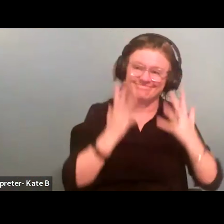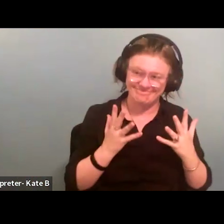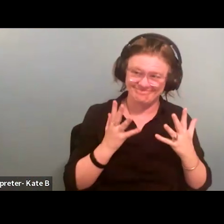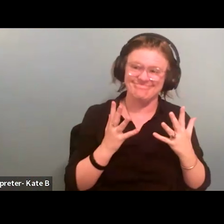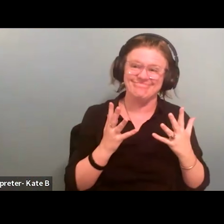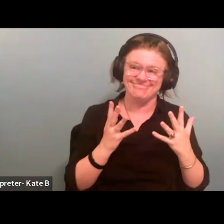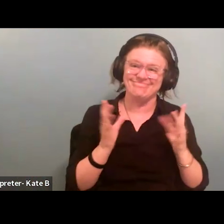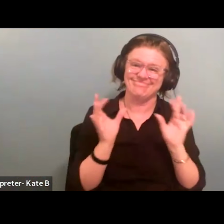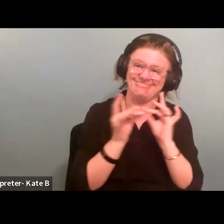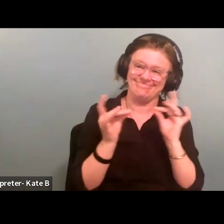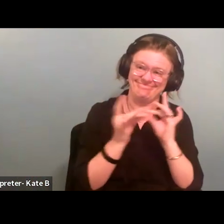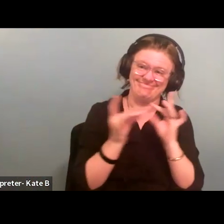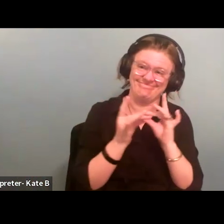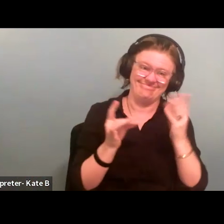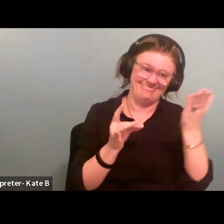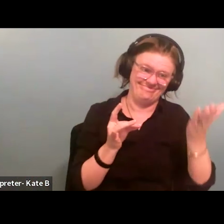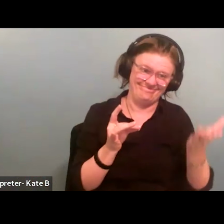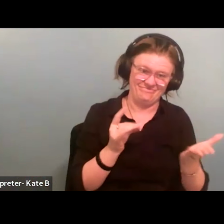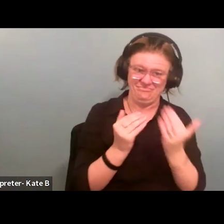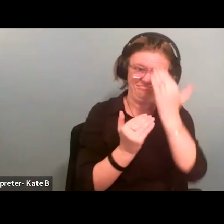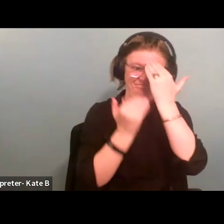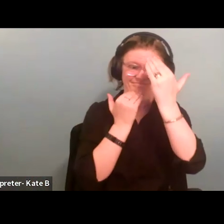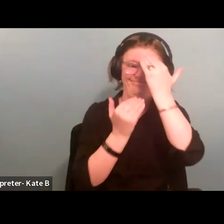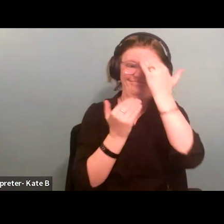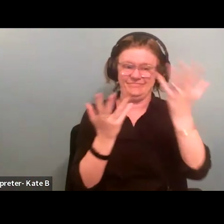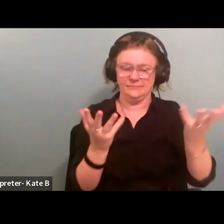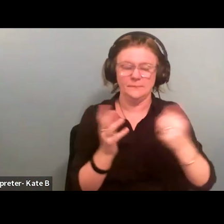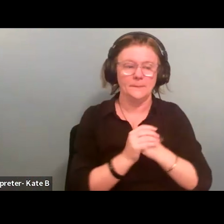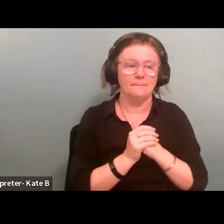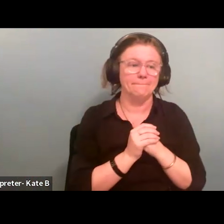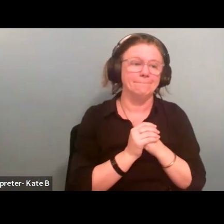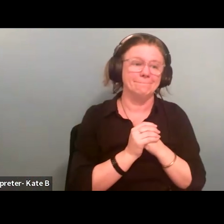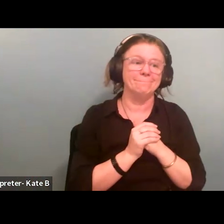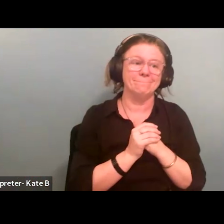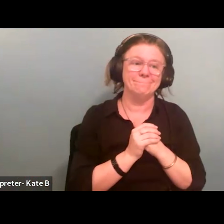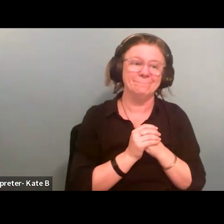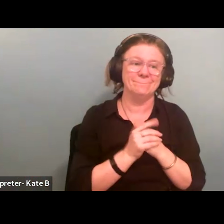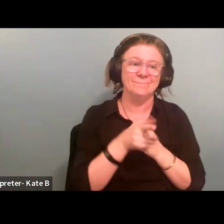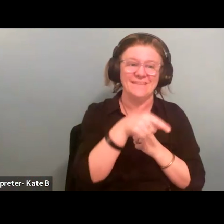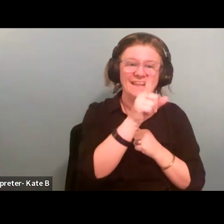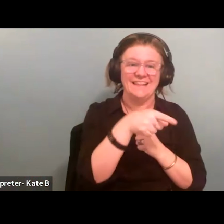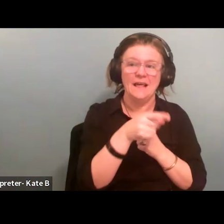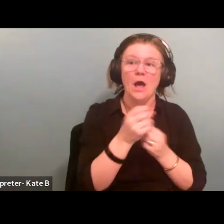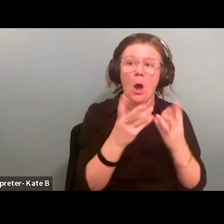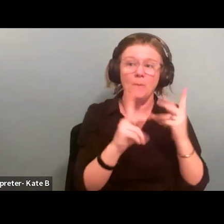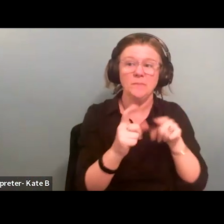to relay to help make awareness for everyone is that these numbers of reports we